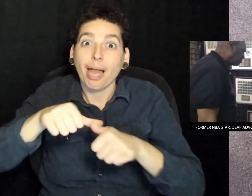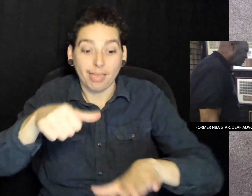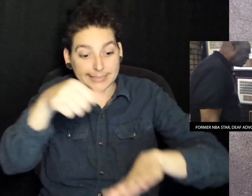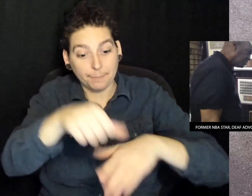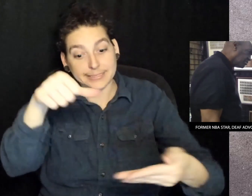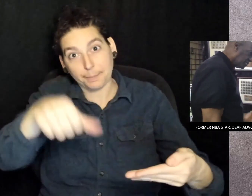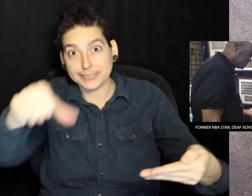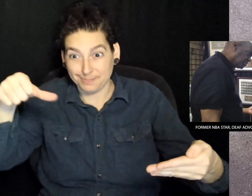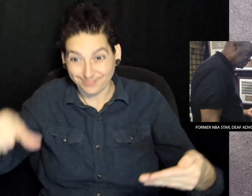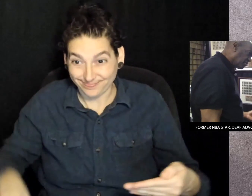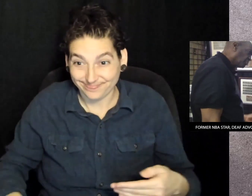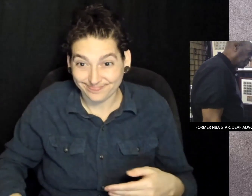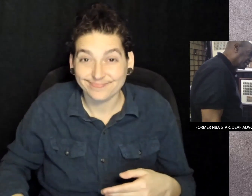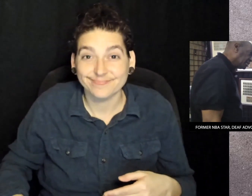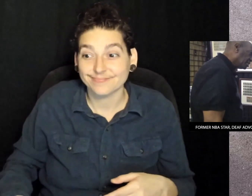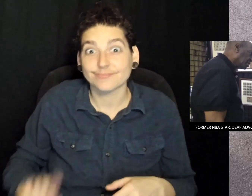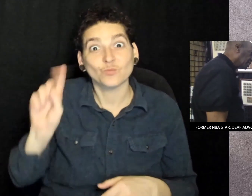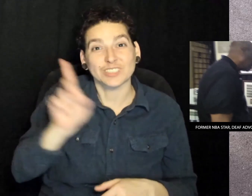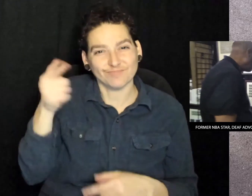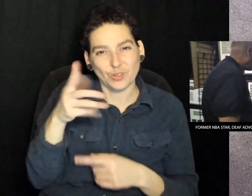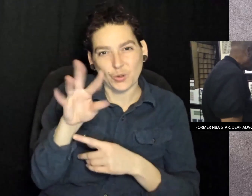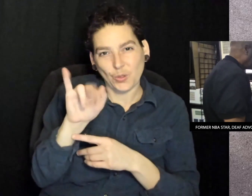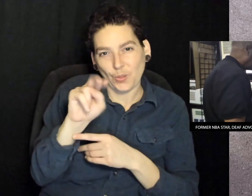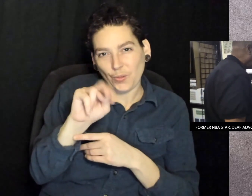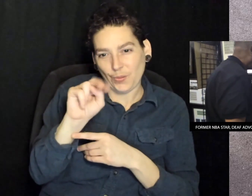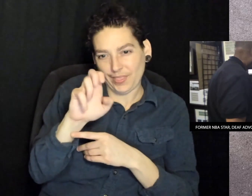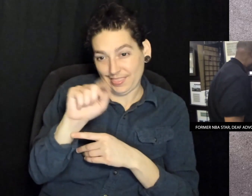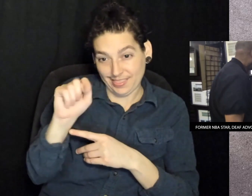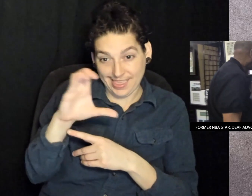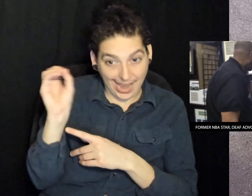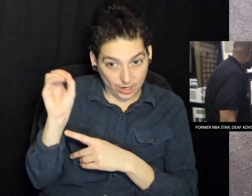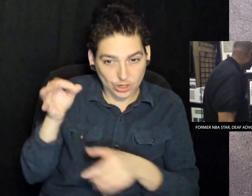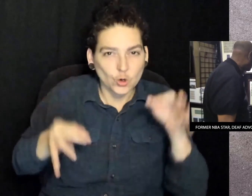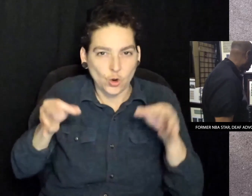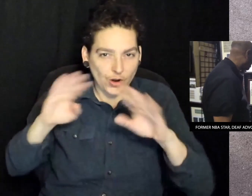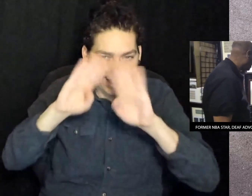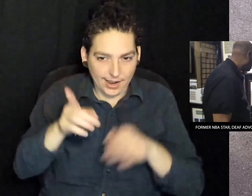and impressive collection of rare historic stamps at the Gwinnett County Courthouse